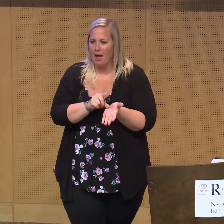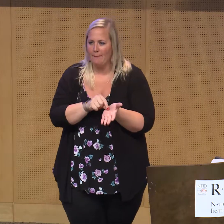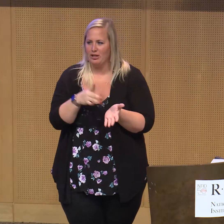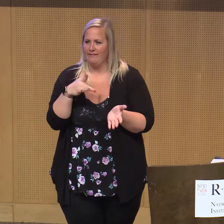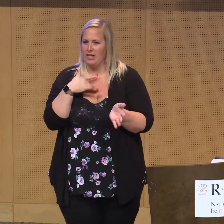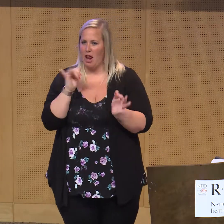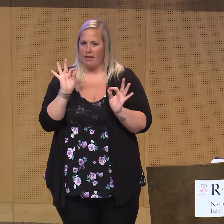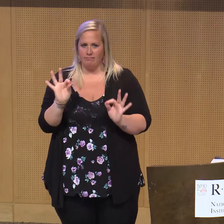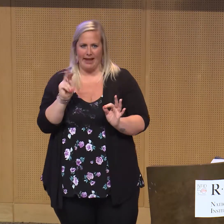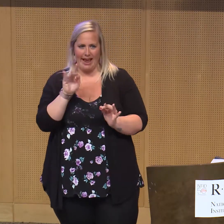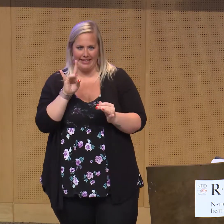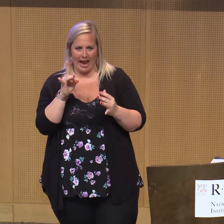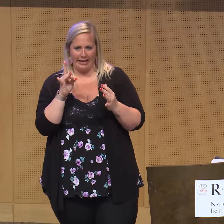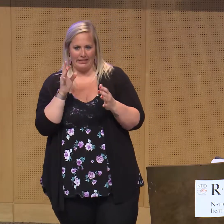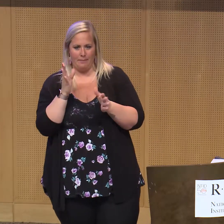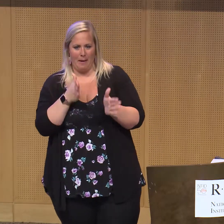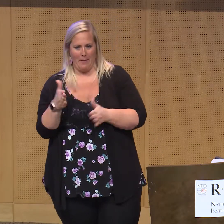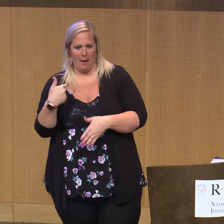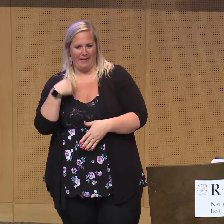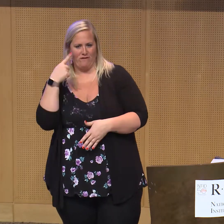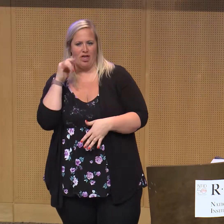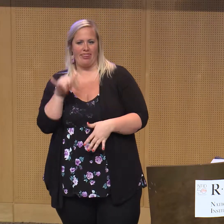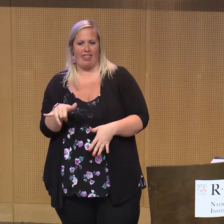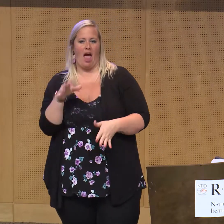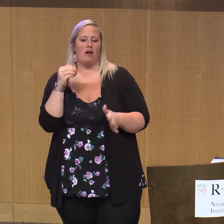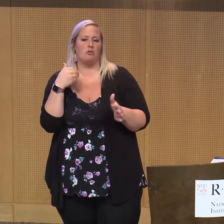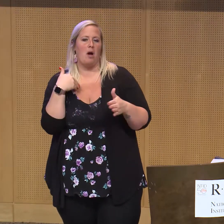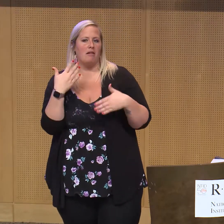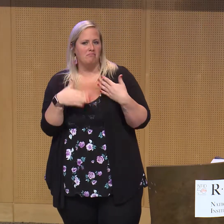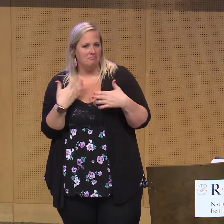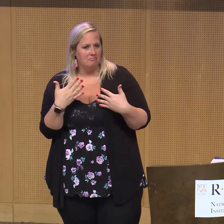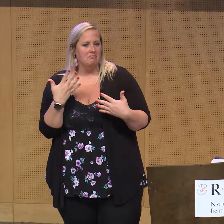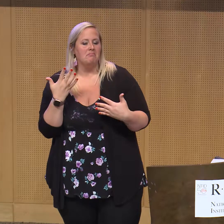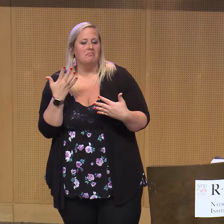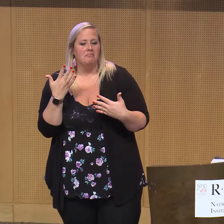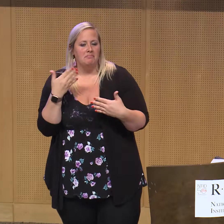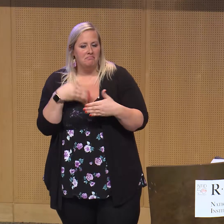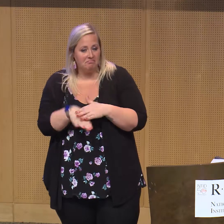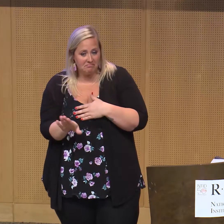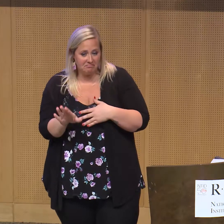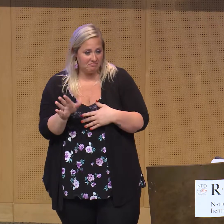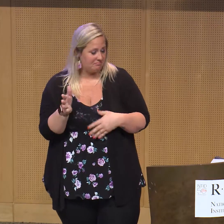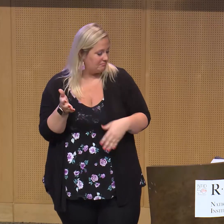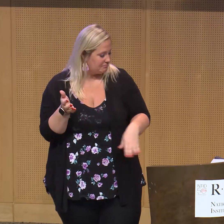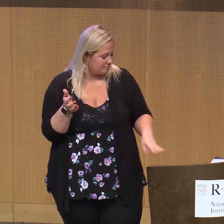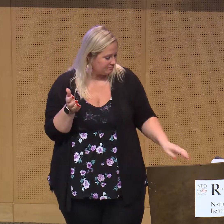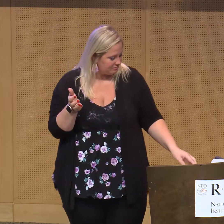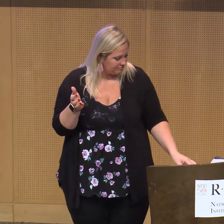and so I was considering transferring to RIT for digital publishing, and that worked out very well for me.